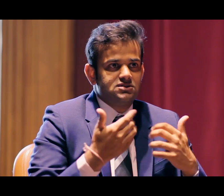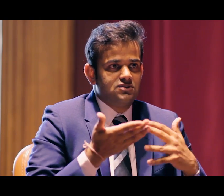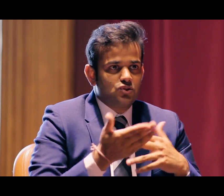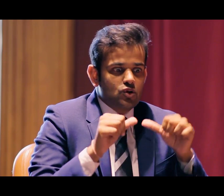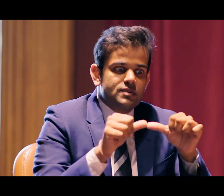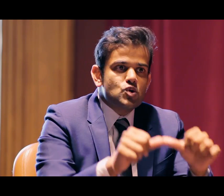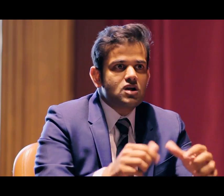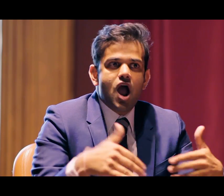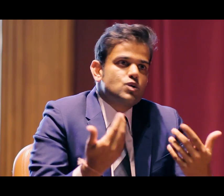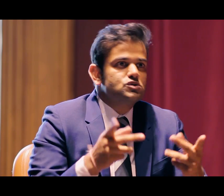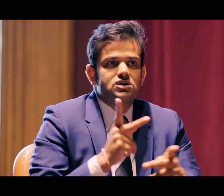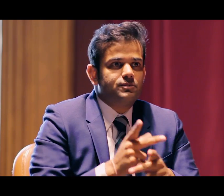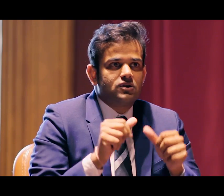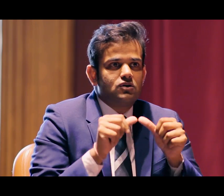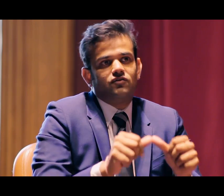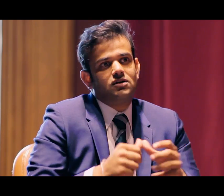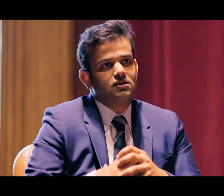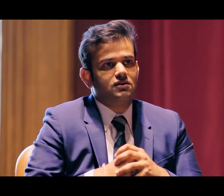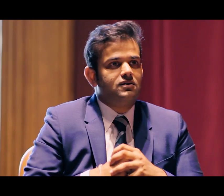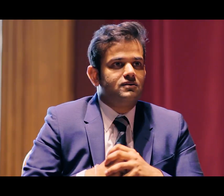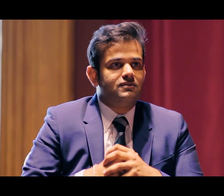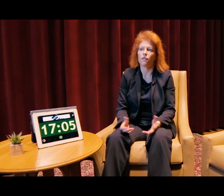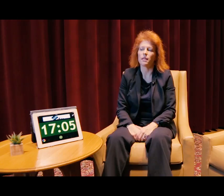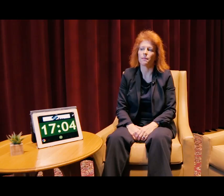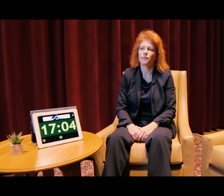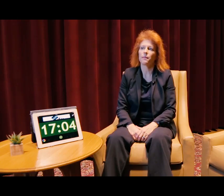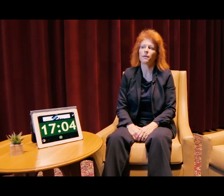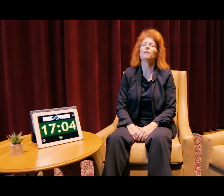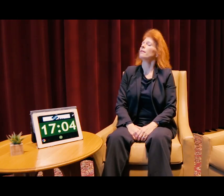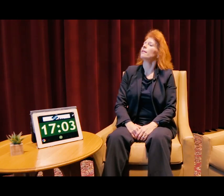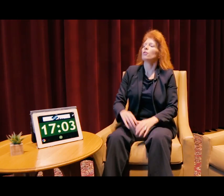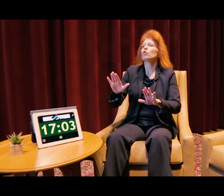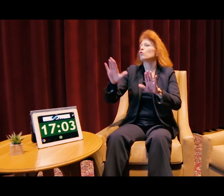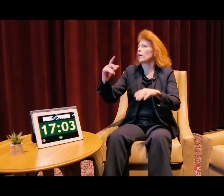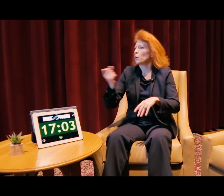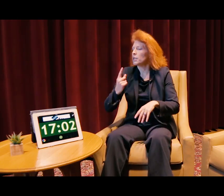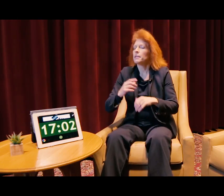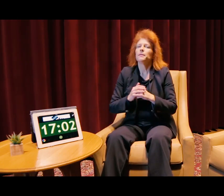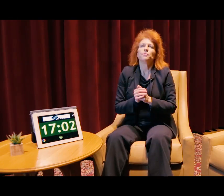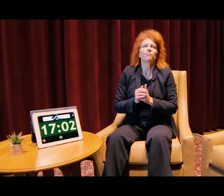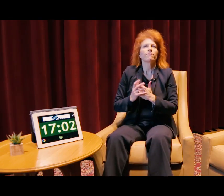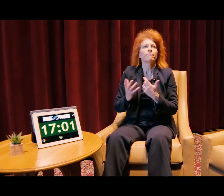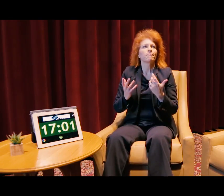no matter the challenges that come in? Because I know you'll continue to face them. That's a great question.